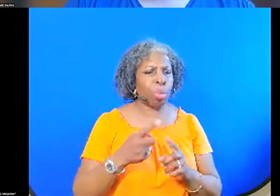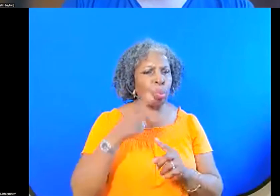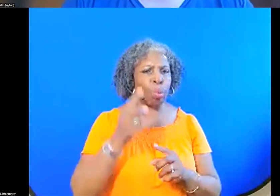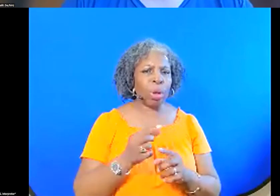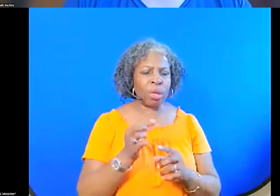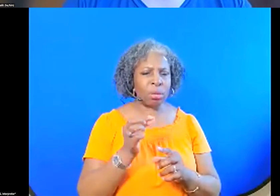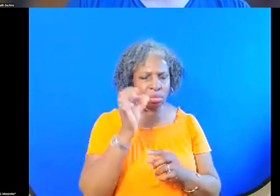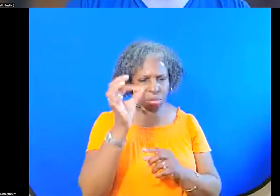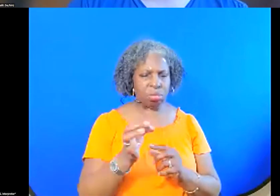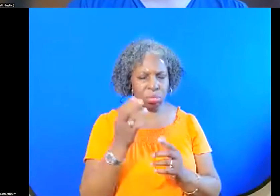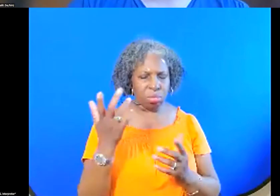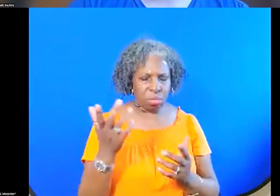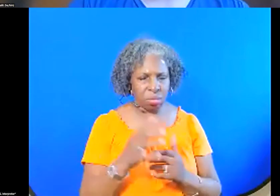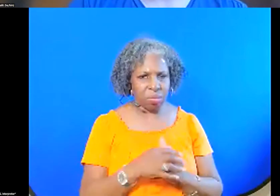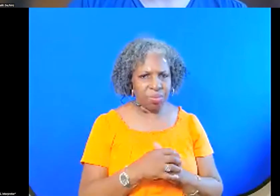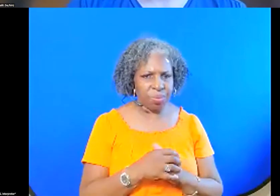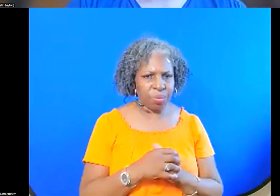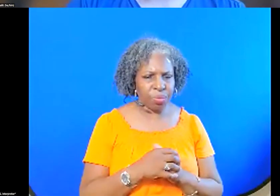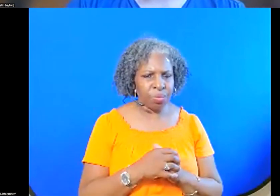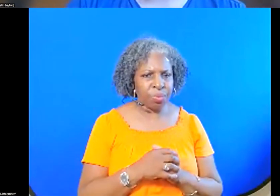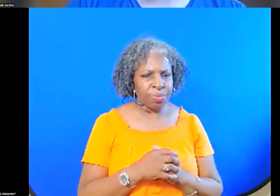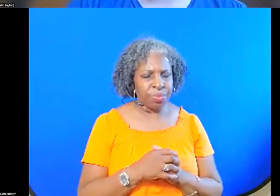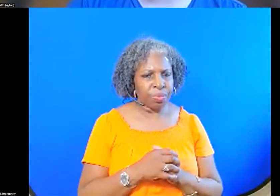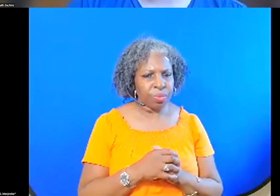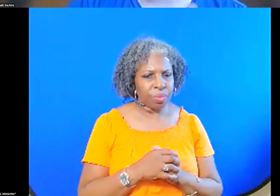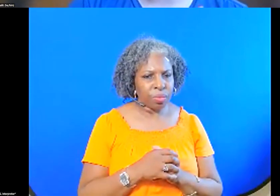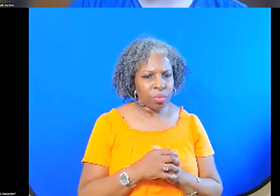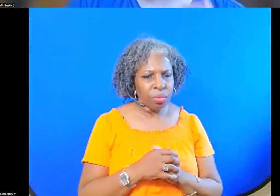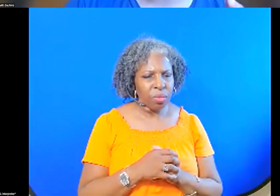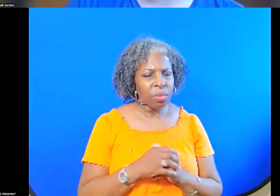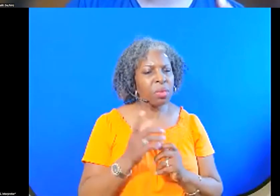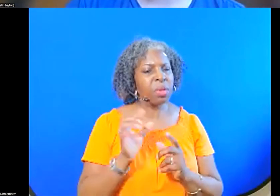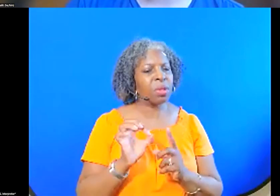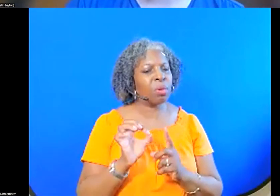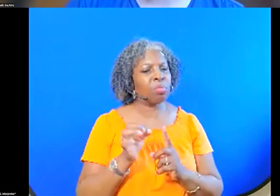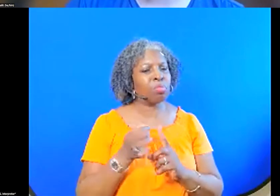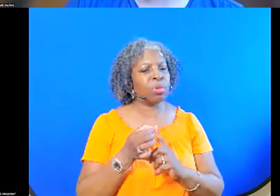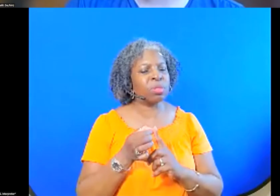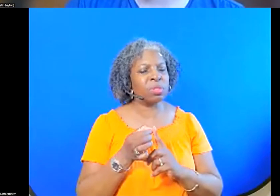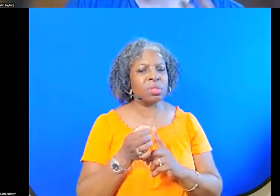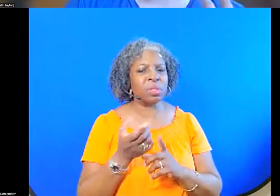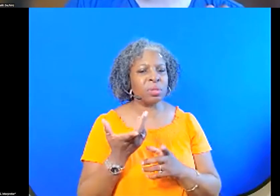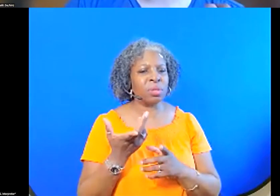got to look at all the questions. But one, one of the points has been in the context of regeneration, there's a tendency for all projects